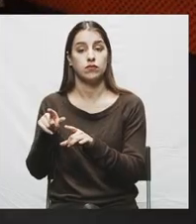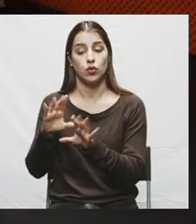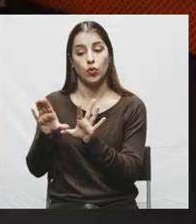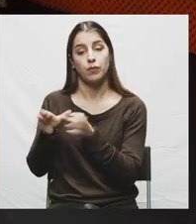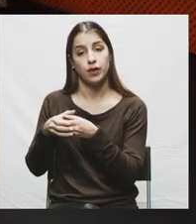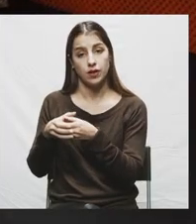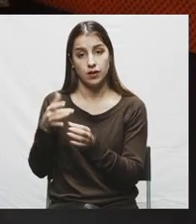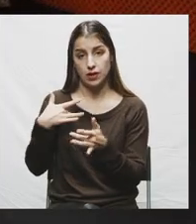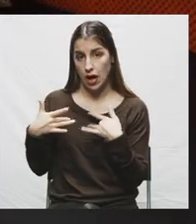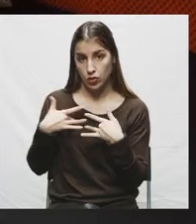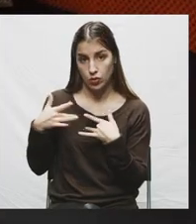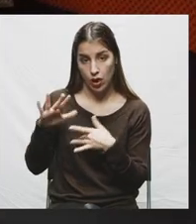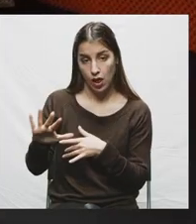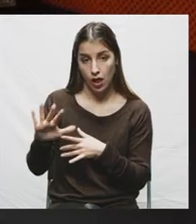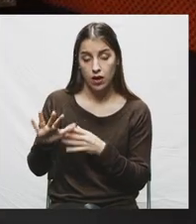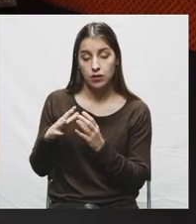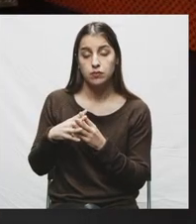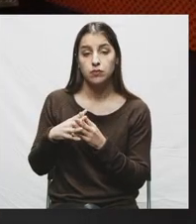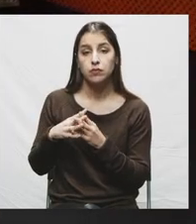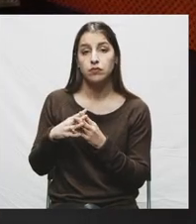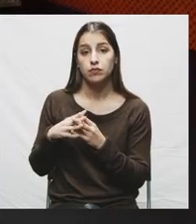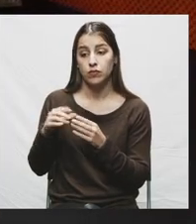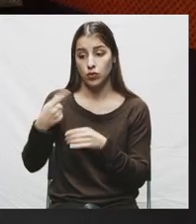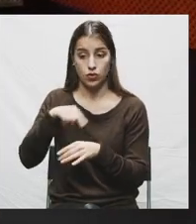The Company was still based there Okay. — At São Carlos, I believe.